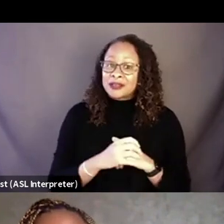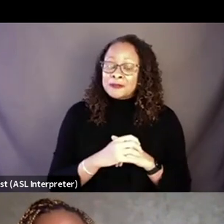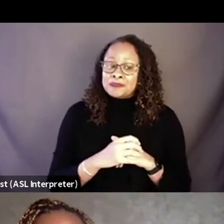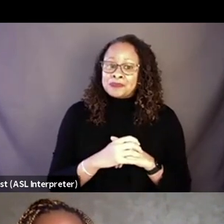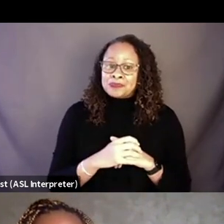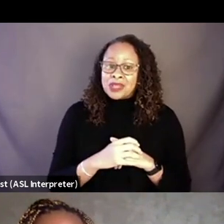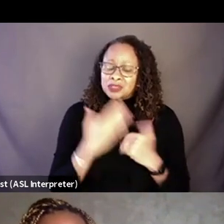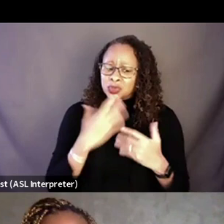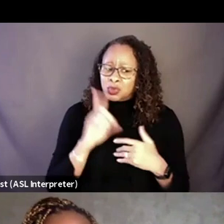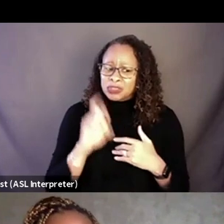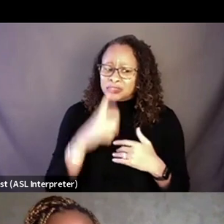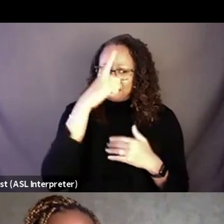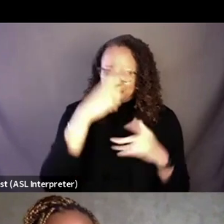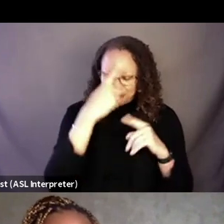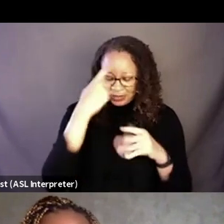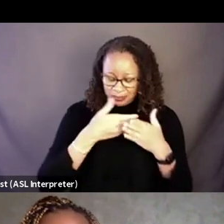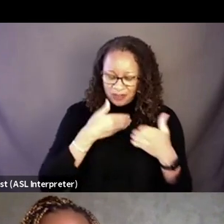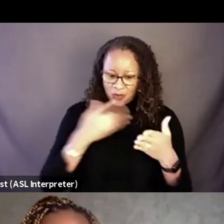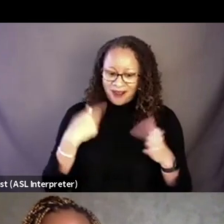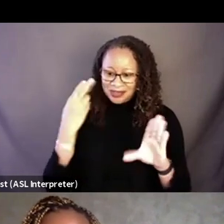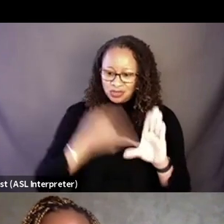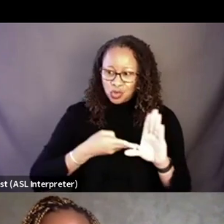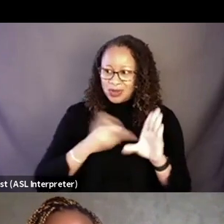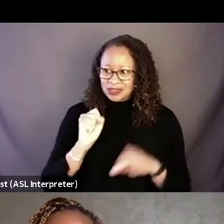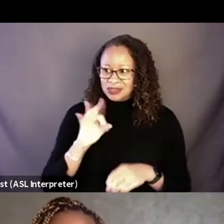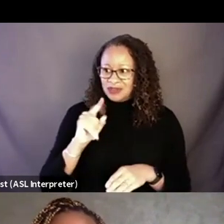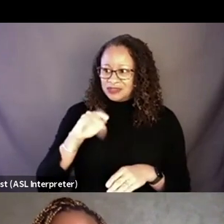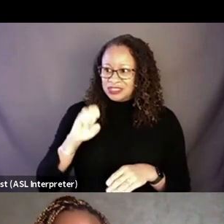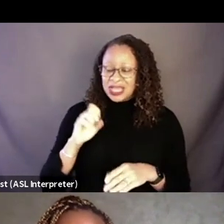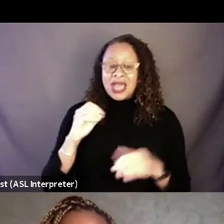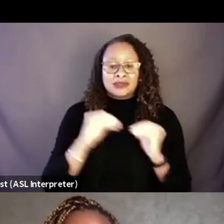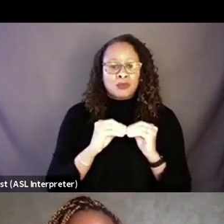before I joined "Softie" I was more in the commercial space